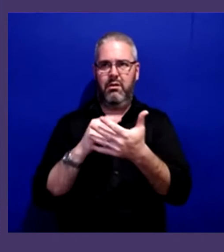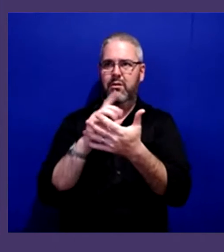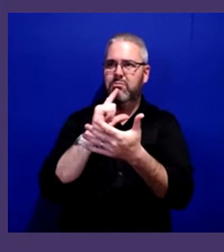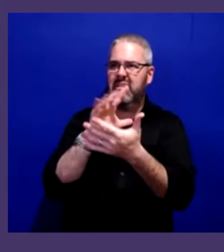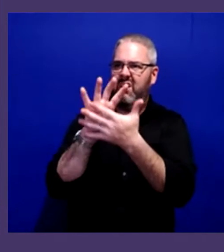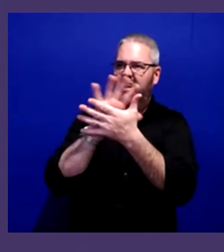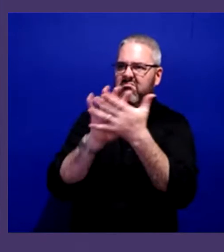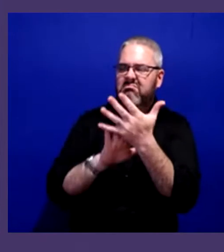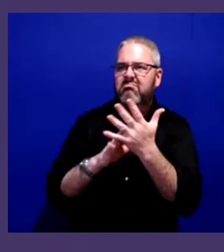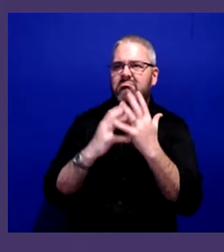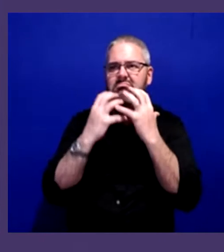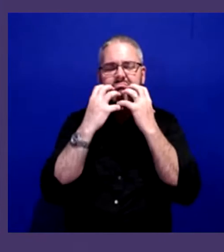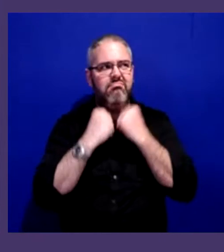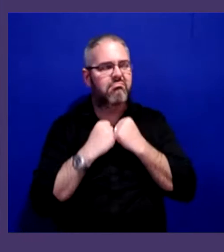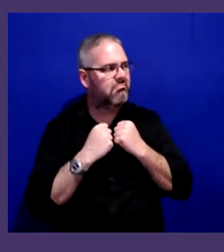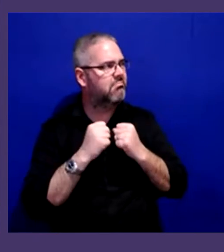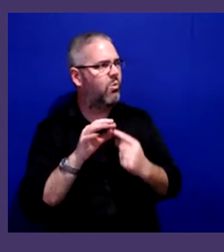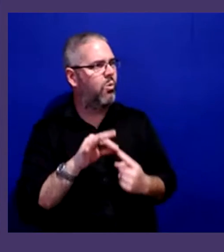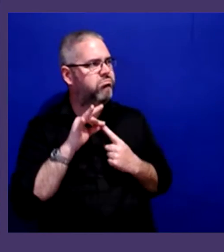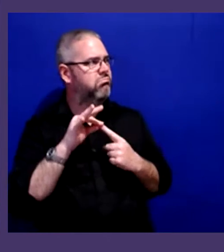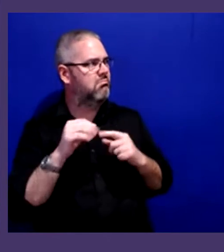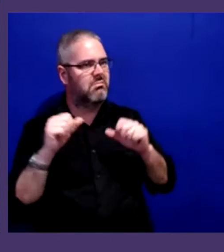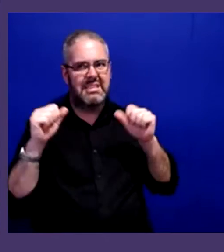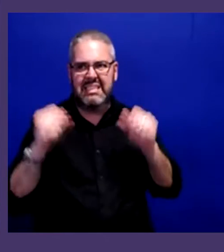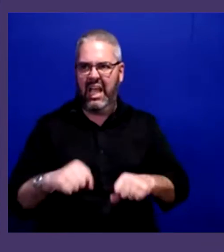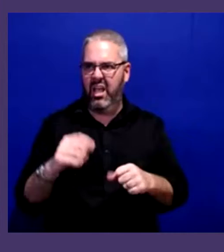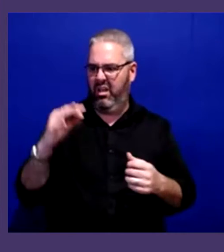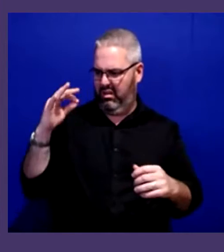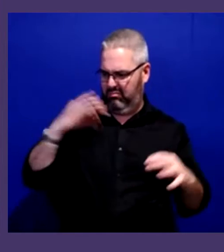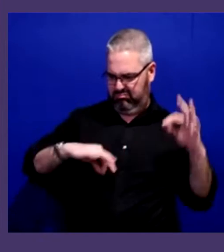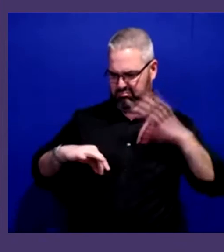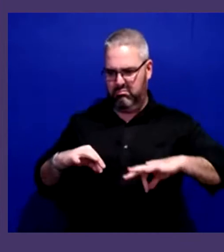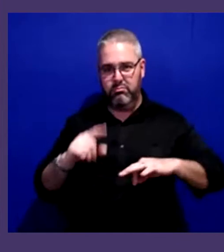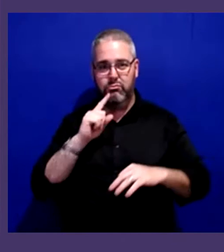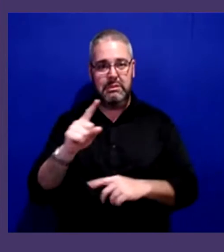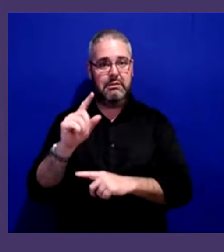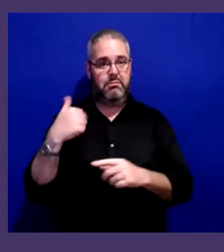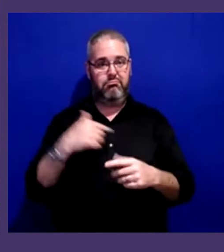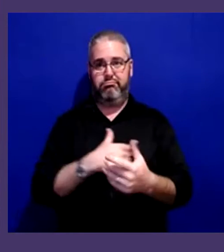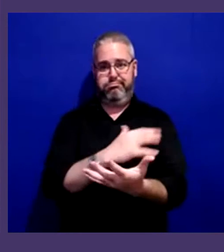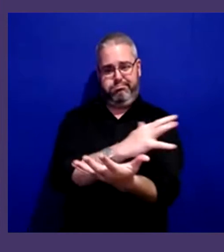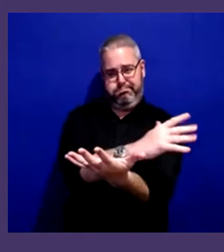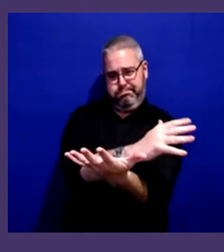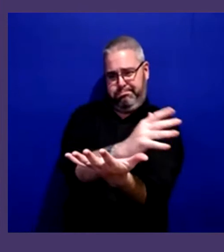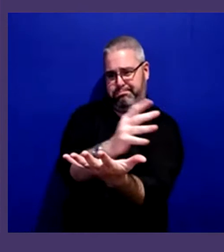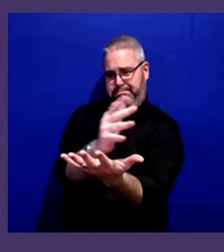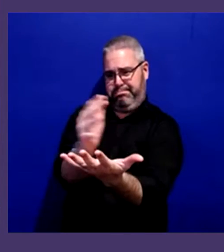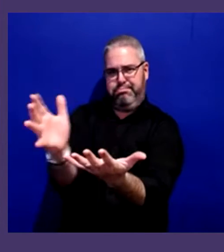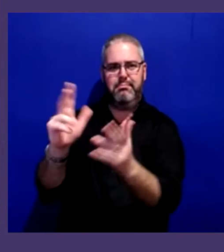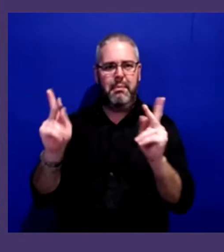useful and really usable to the widest audience. Differences that we all have.